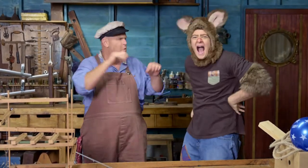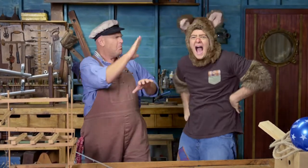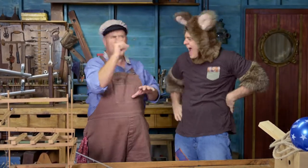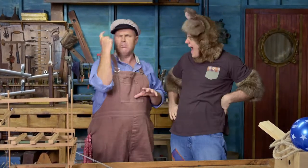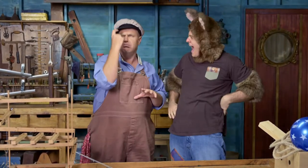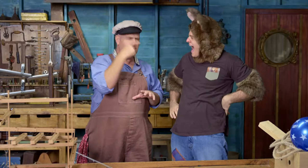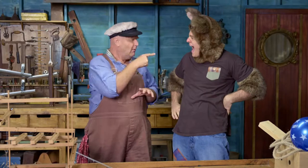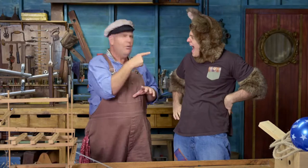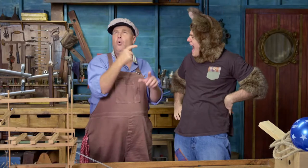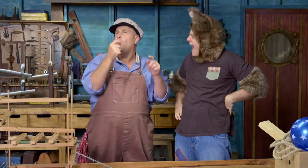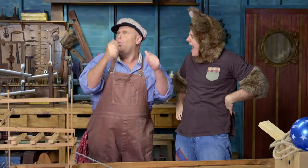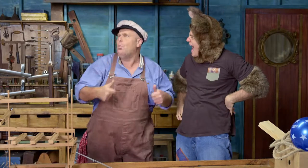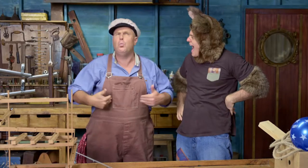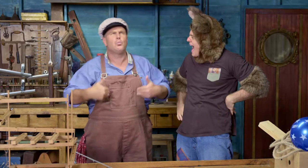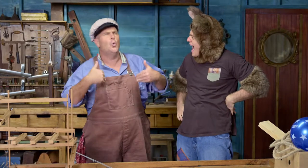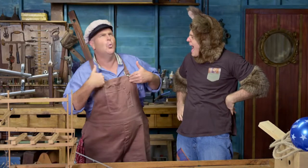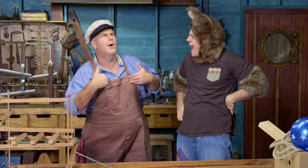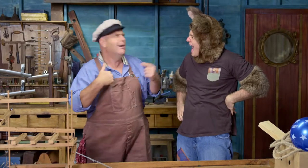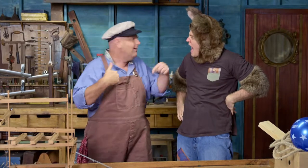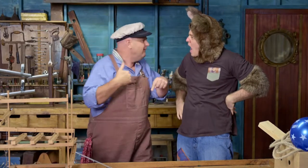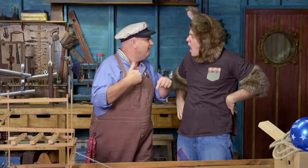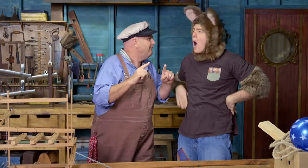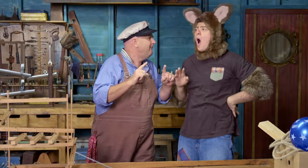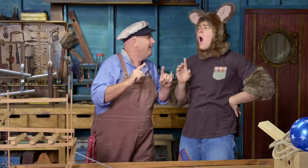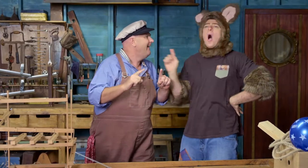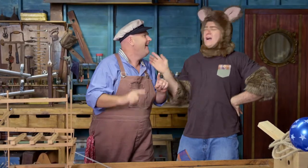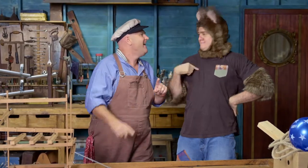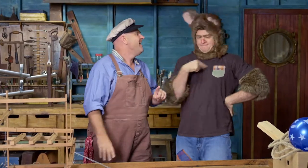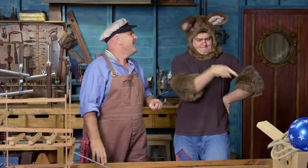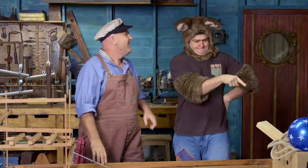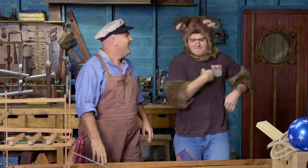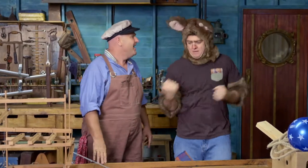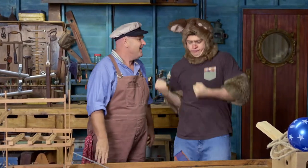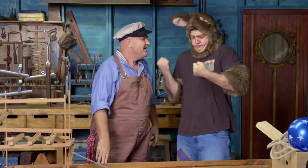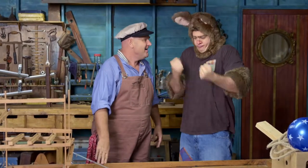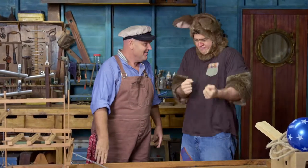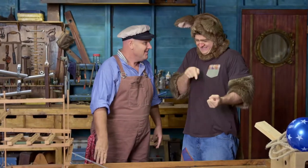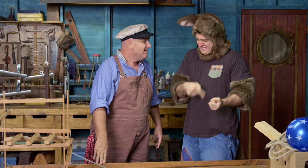So, Possum. What brings you here so early in the morning? Well, see my things here?